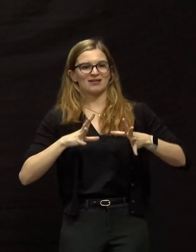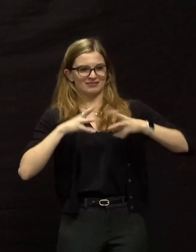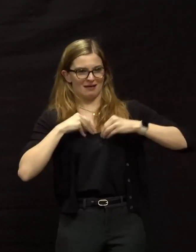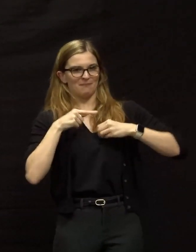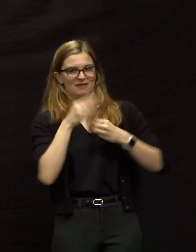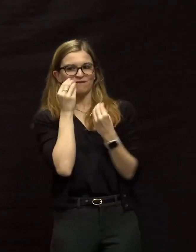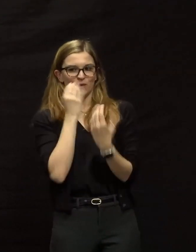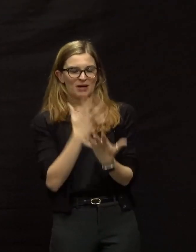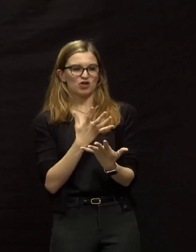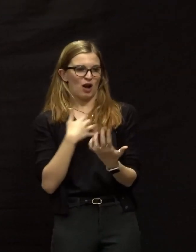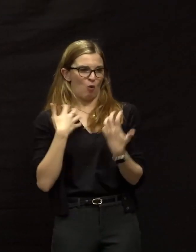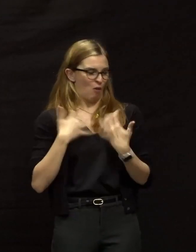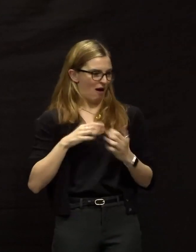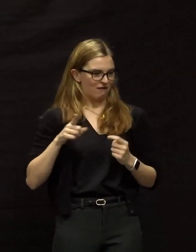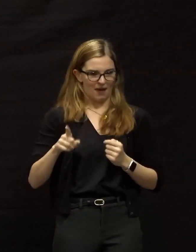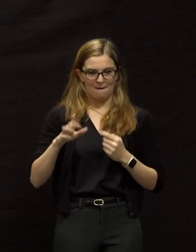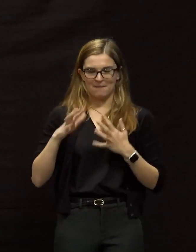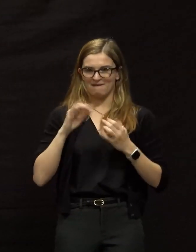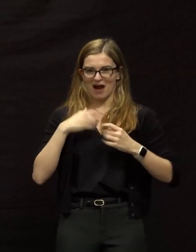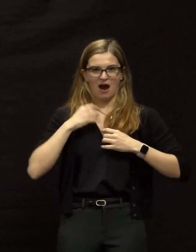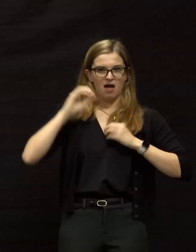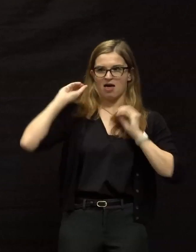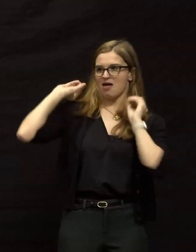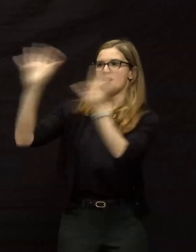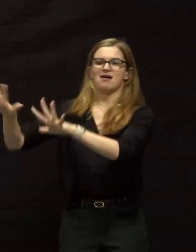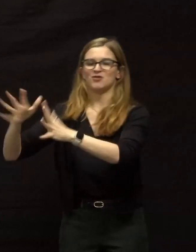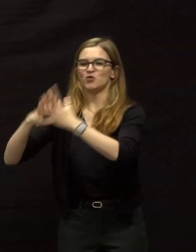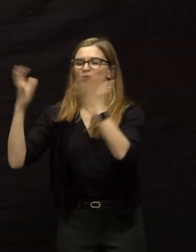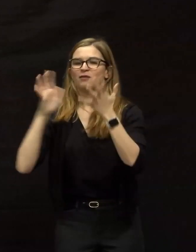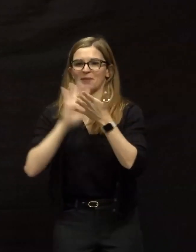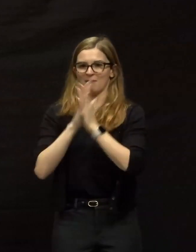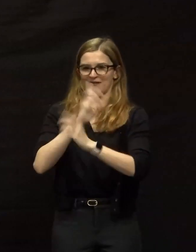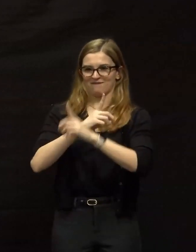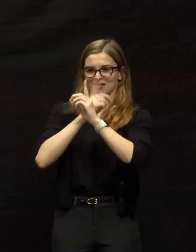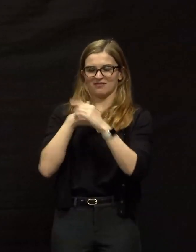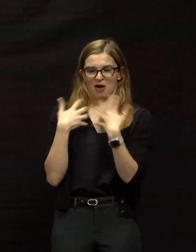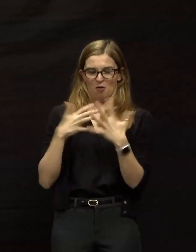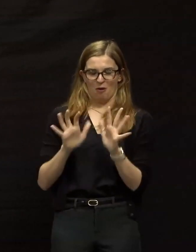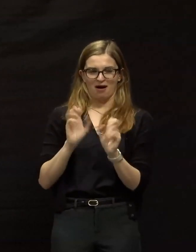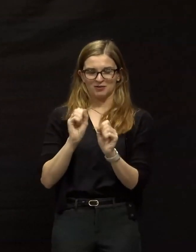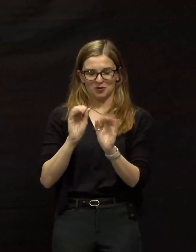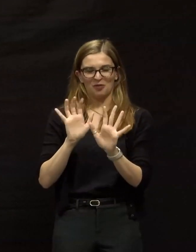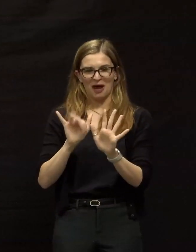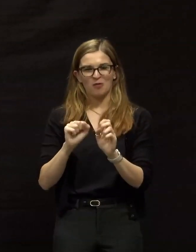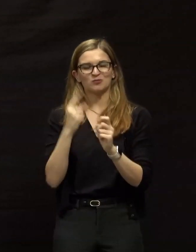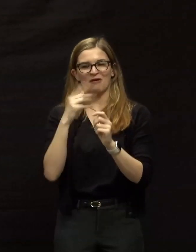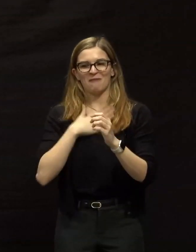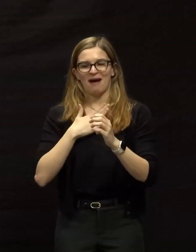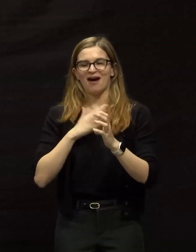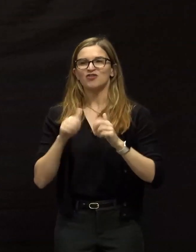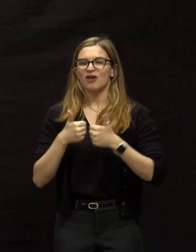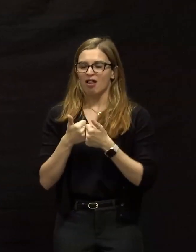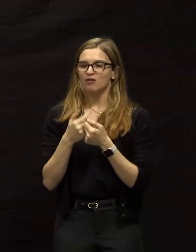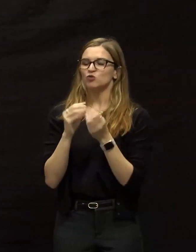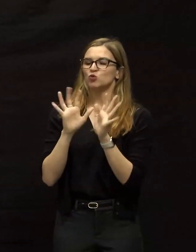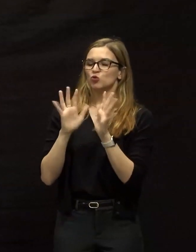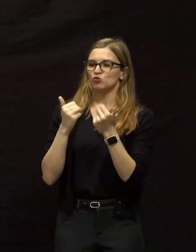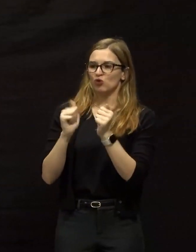We want them to be receptive of the information. We don't wanna just throw lots of terms at them and make them defensive.